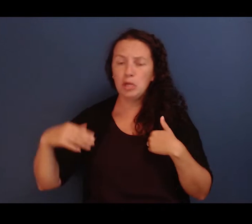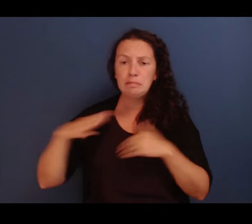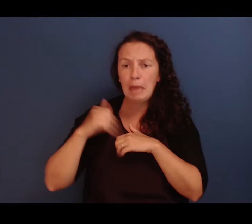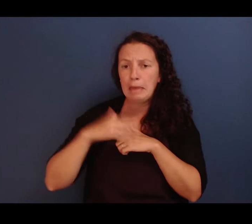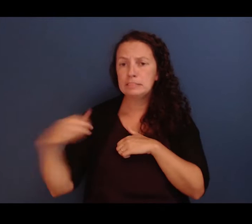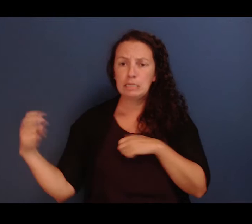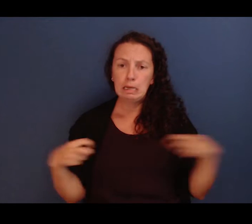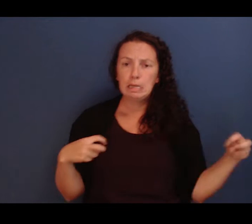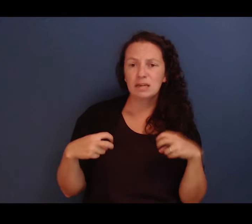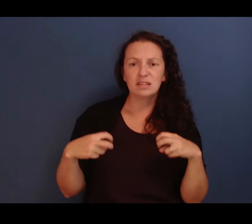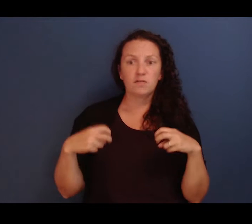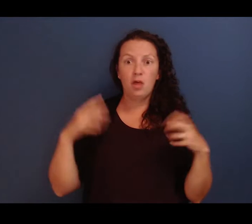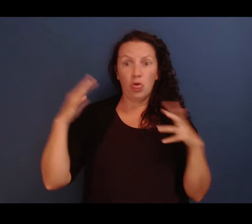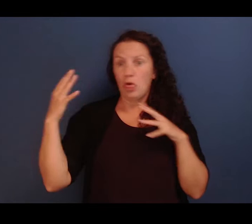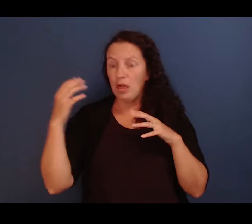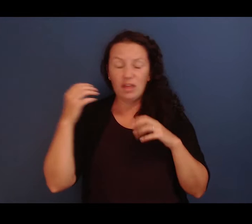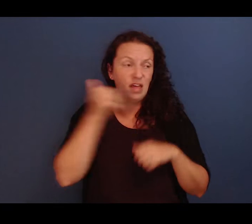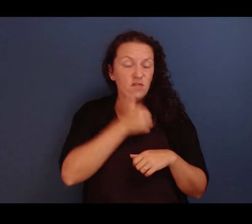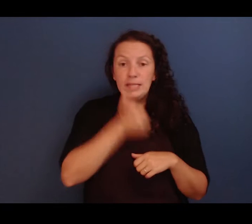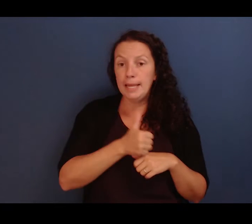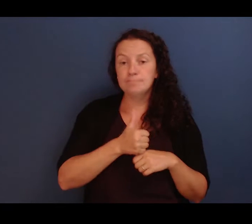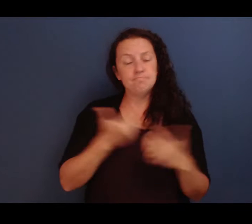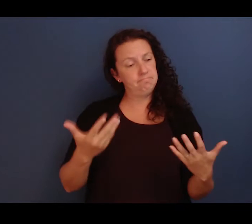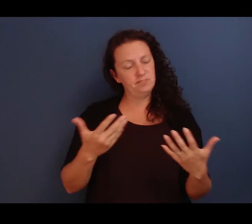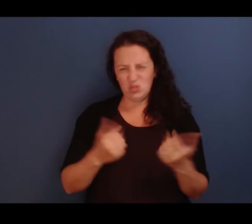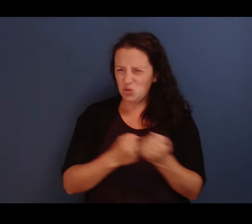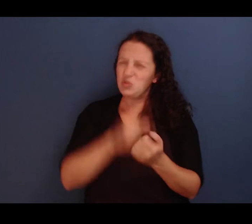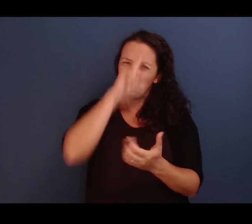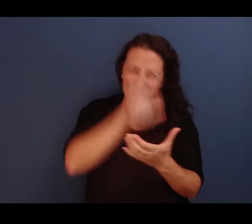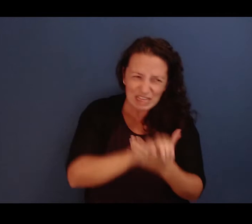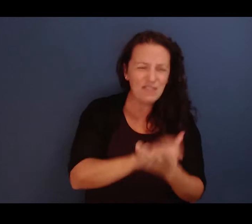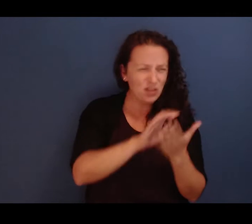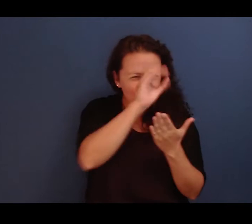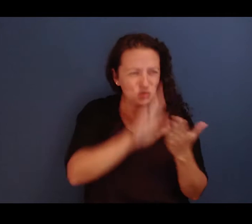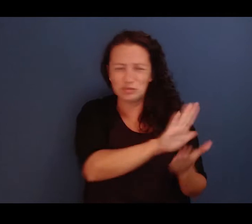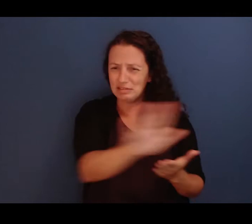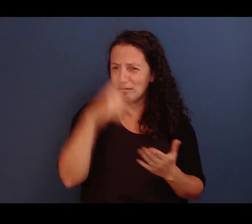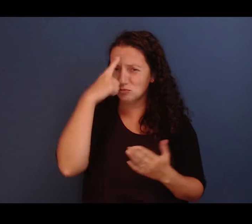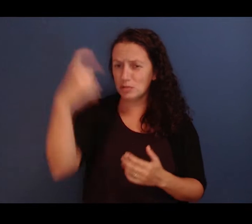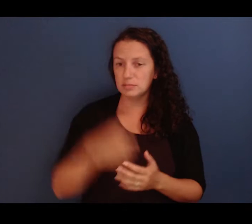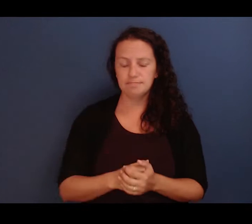and you believe in students’ dreams. This is my last In-Service. For the past years,